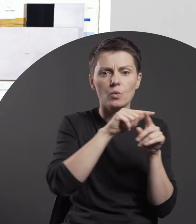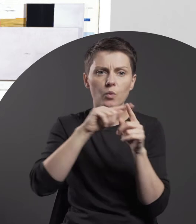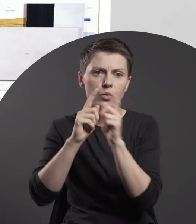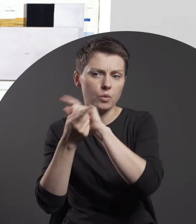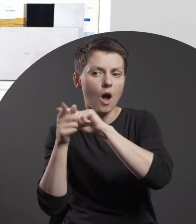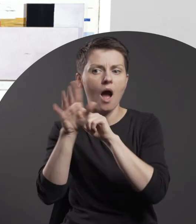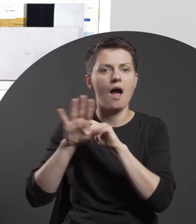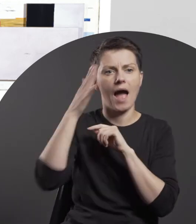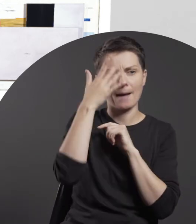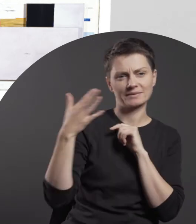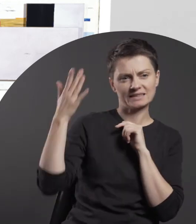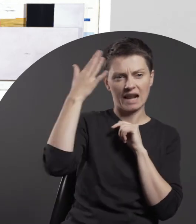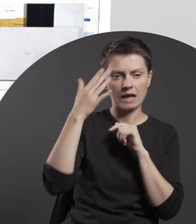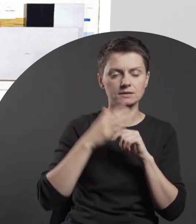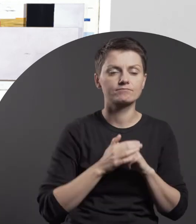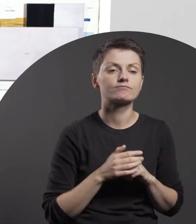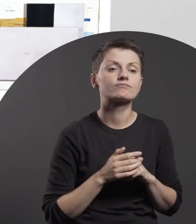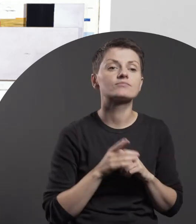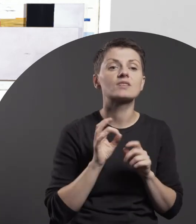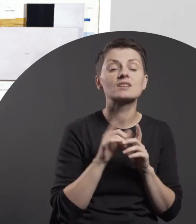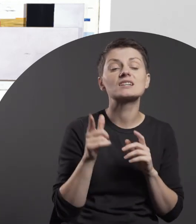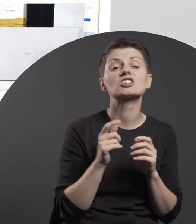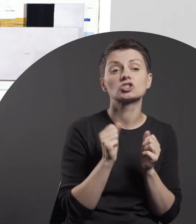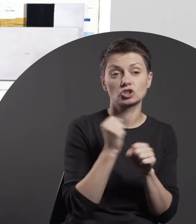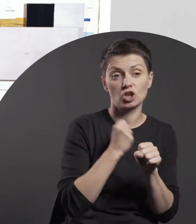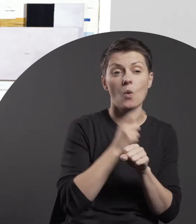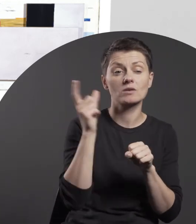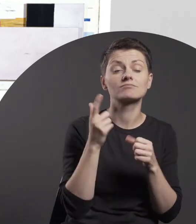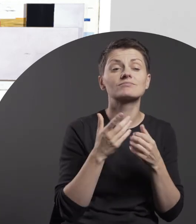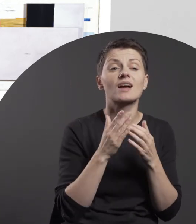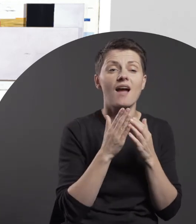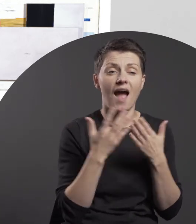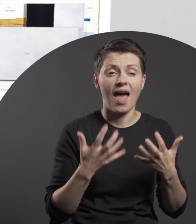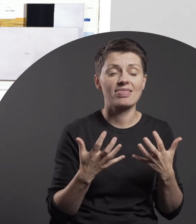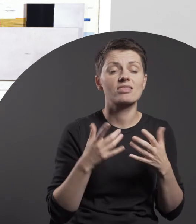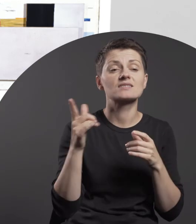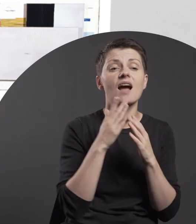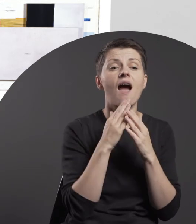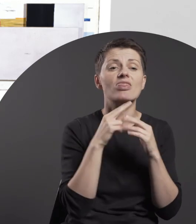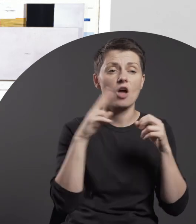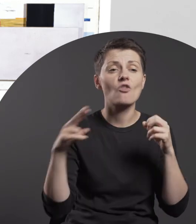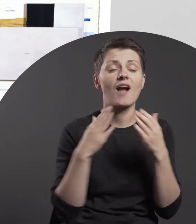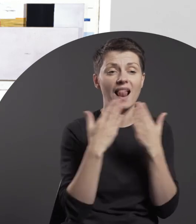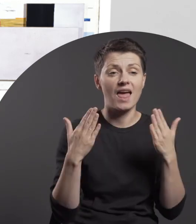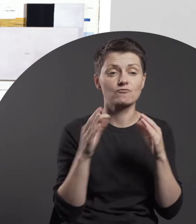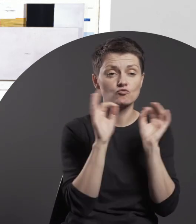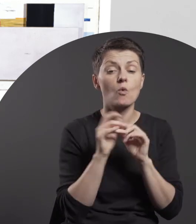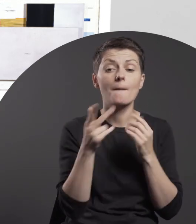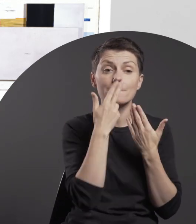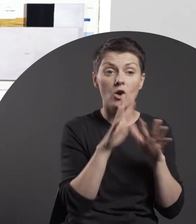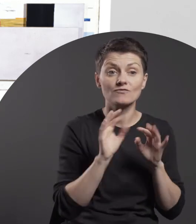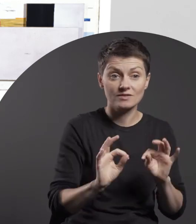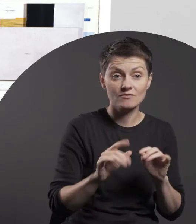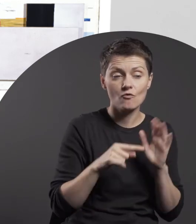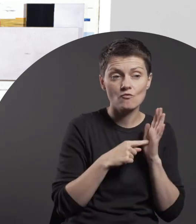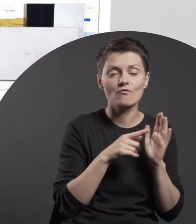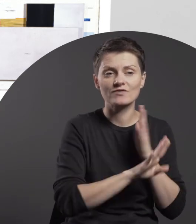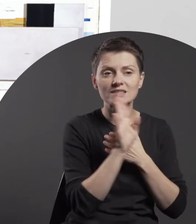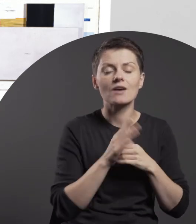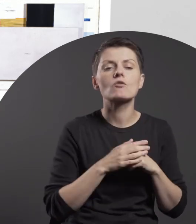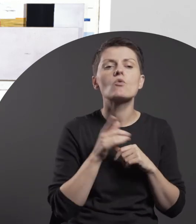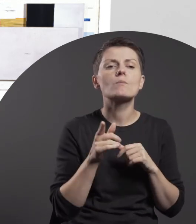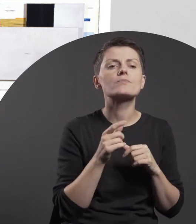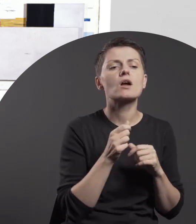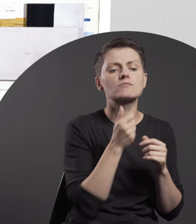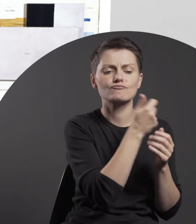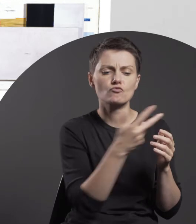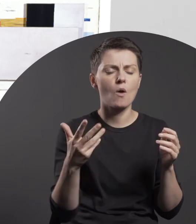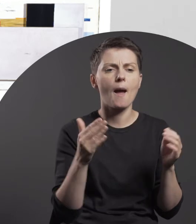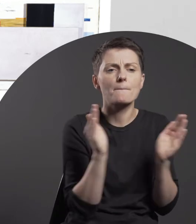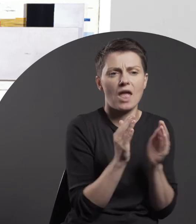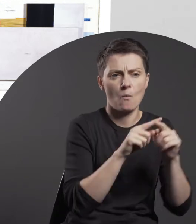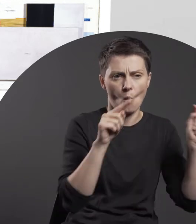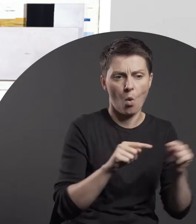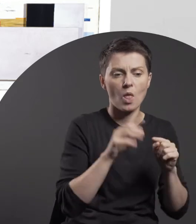of the Zachęta National Gallery of Art, is a set of canvases put together as one composition.